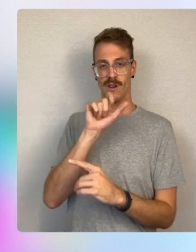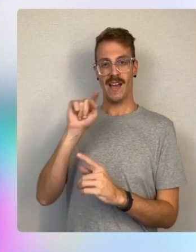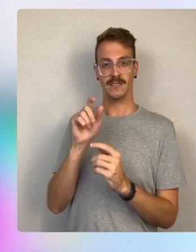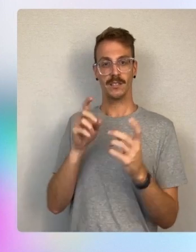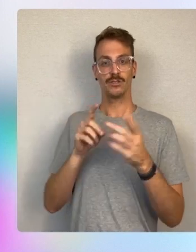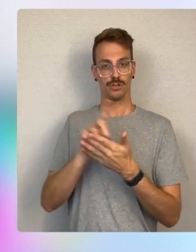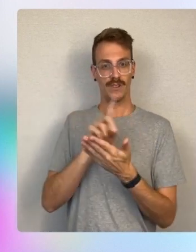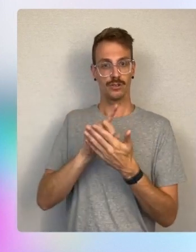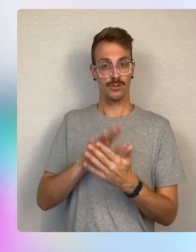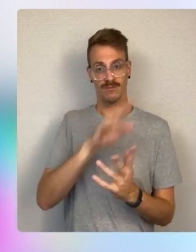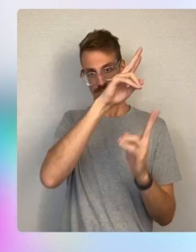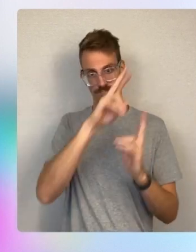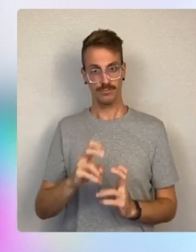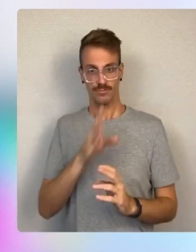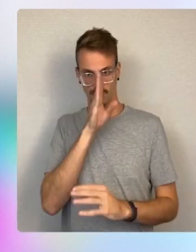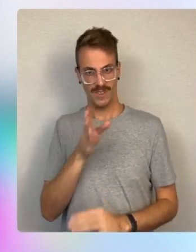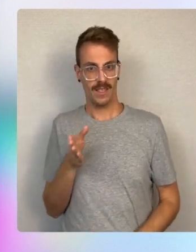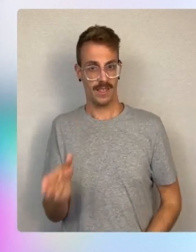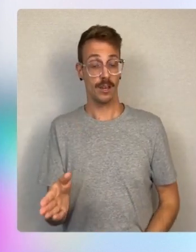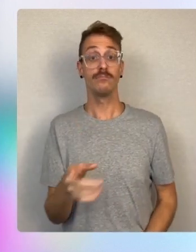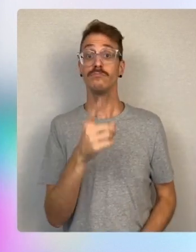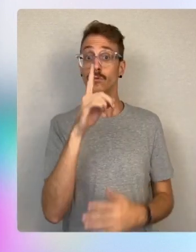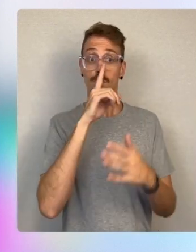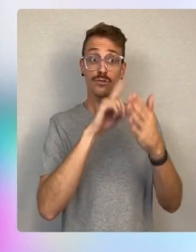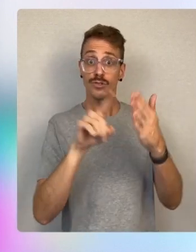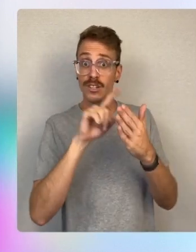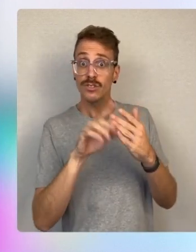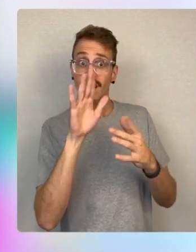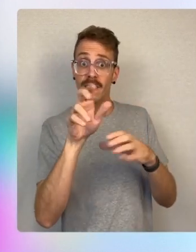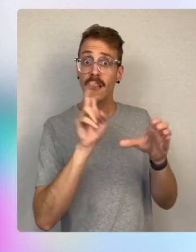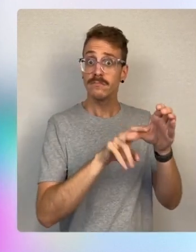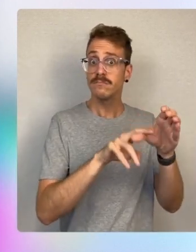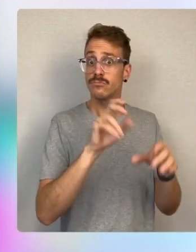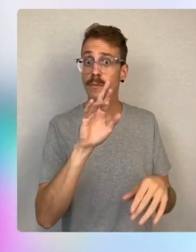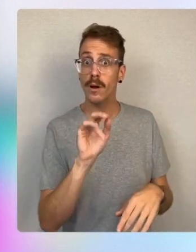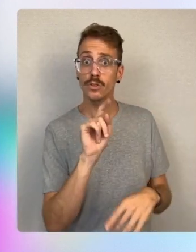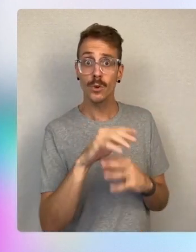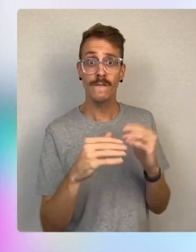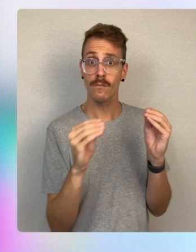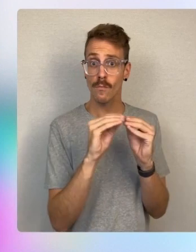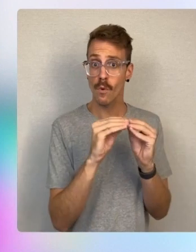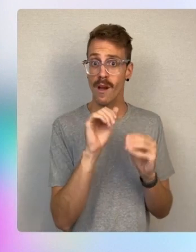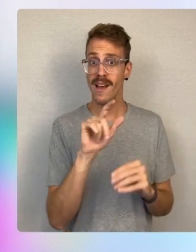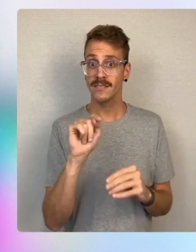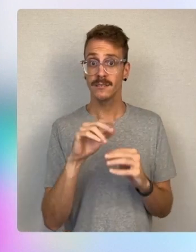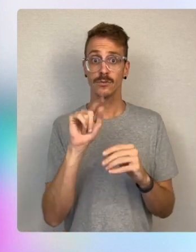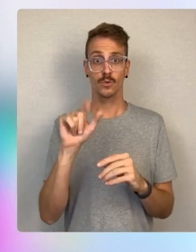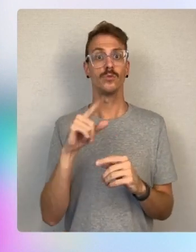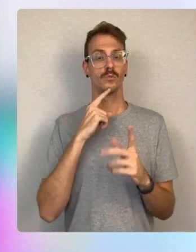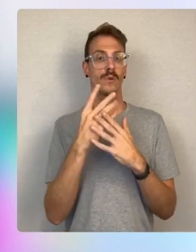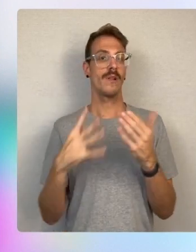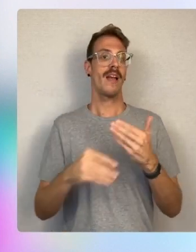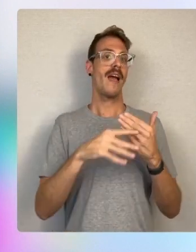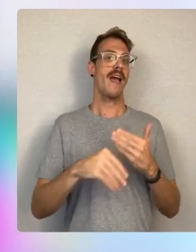directly in your assets directory. Keep checking the repository for new assets and tools. We'll continue to add to this resource.